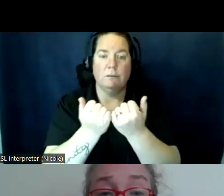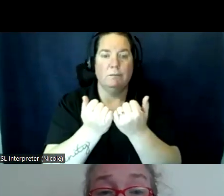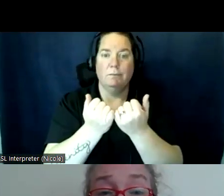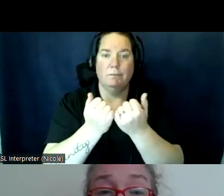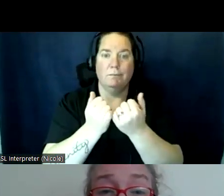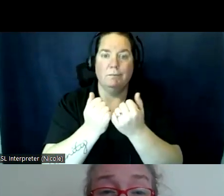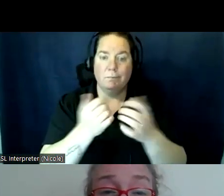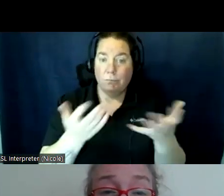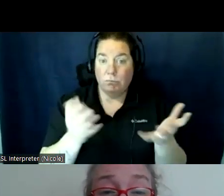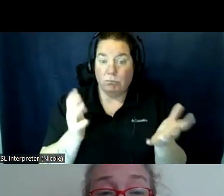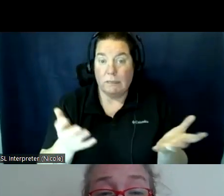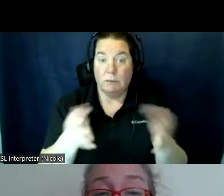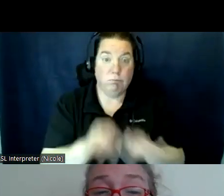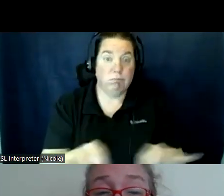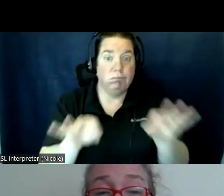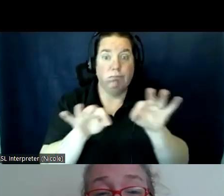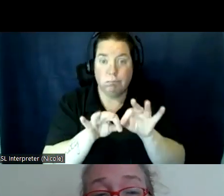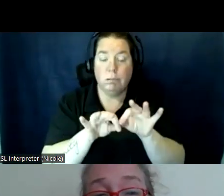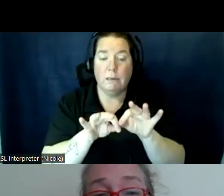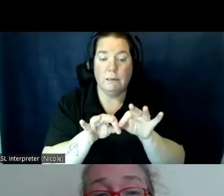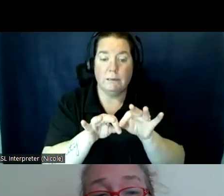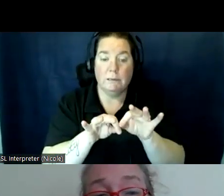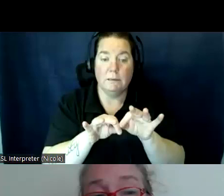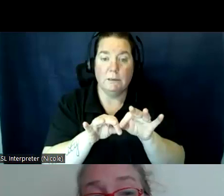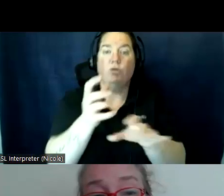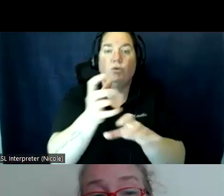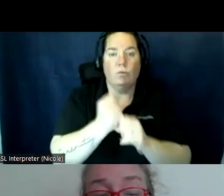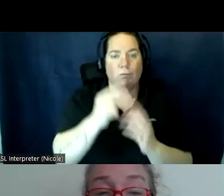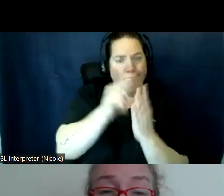it's really powerful to be able to pull your latest reports and discuss as a community,